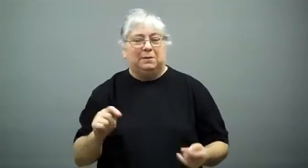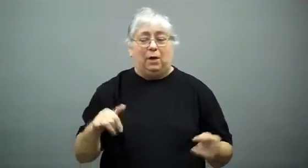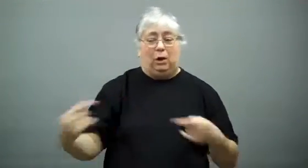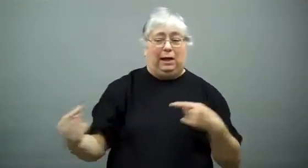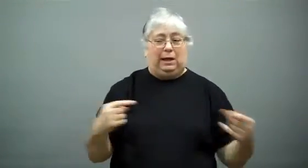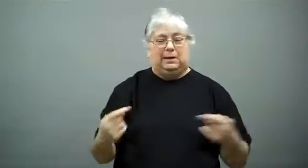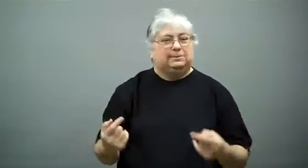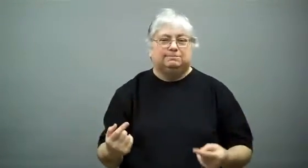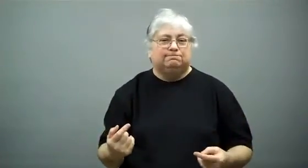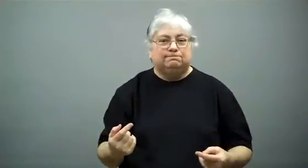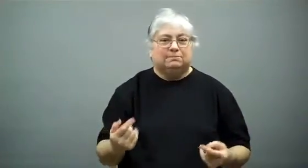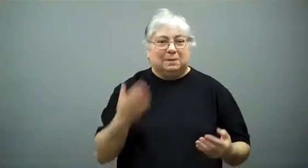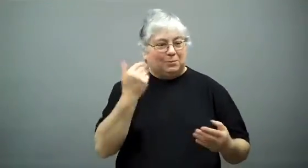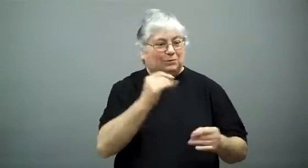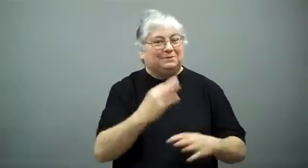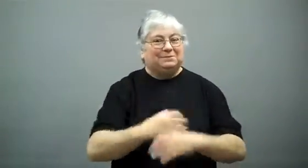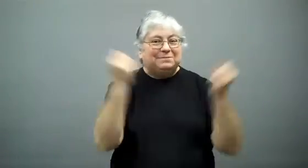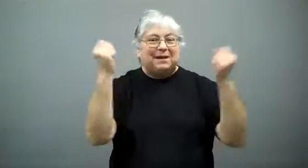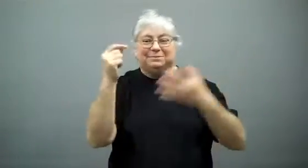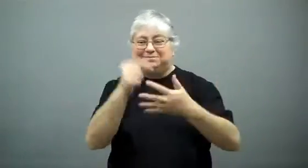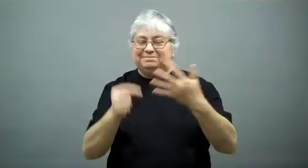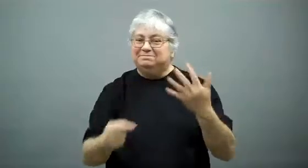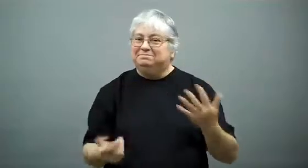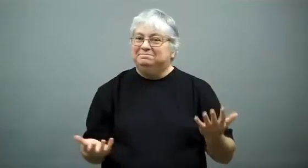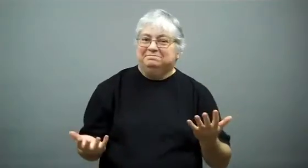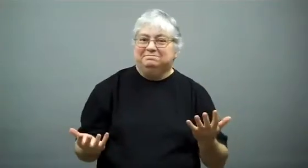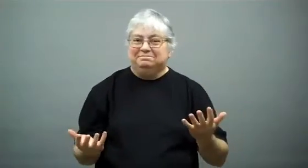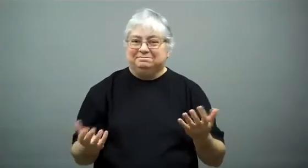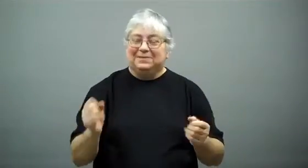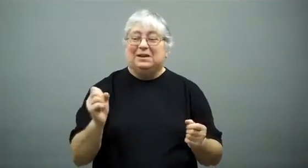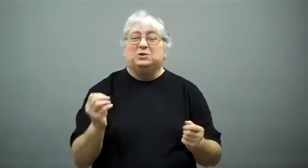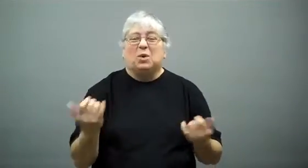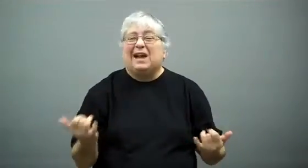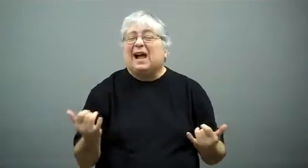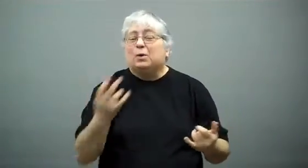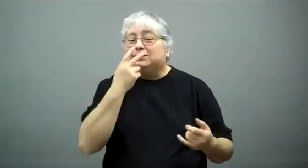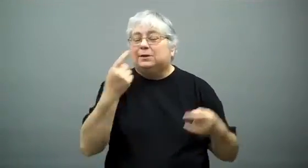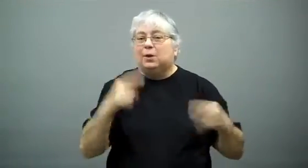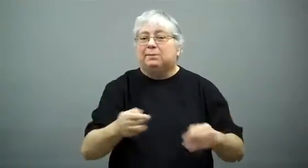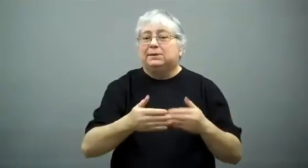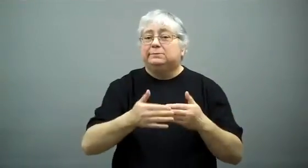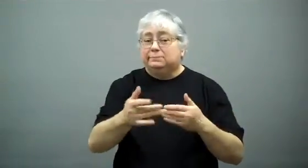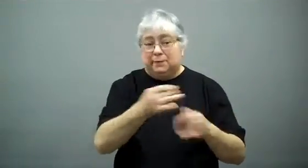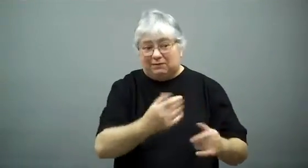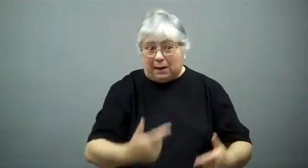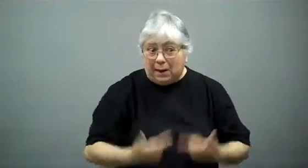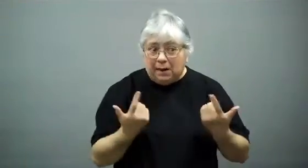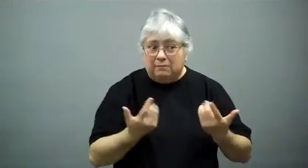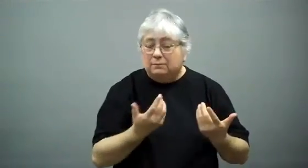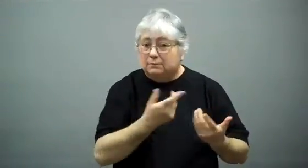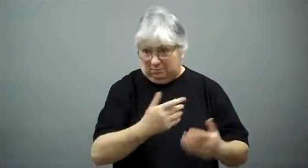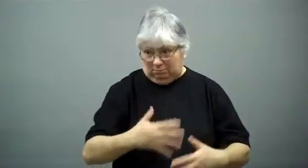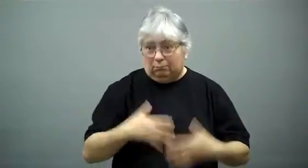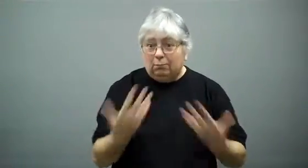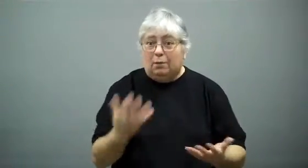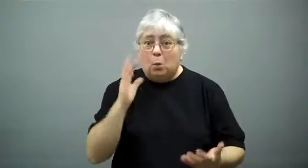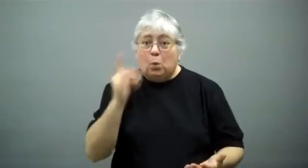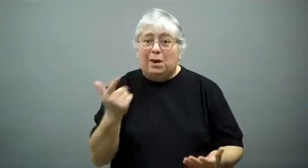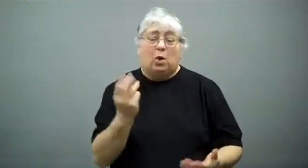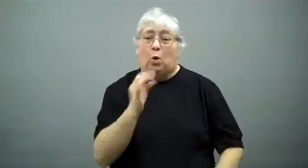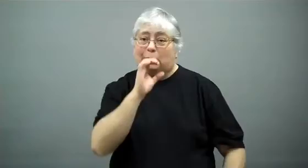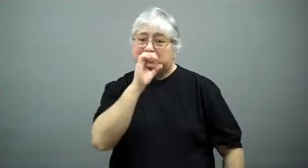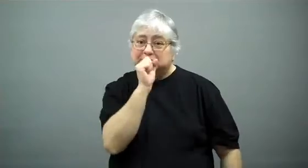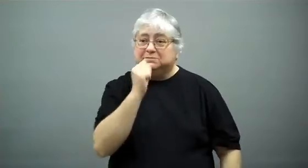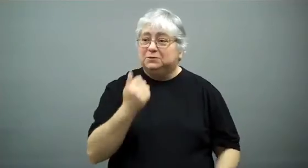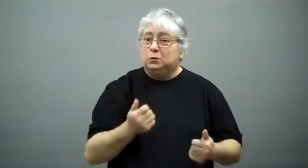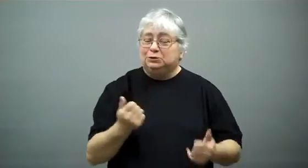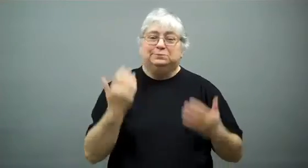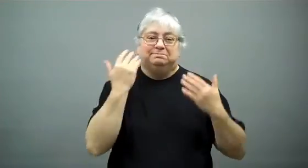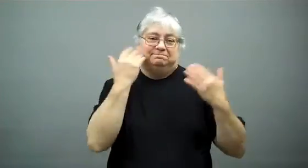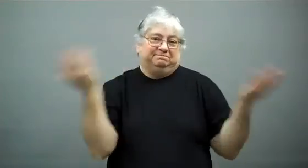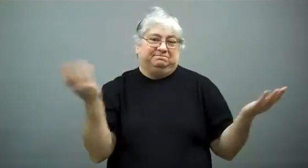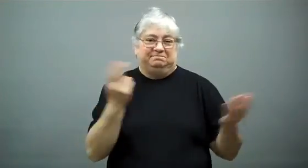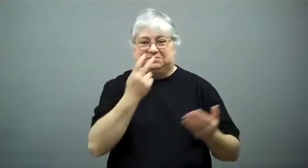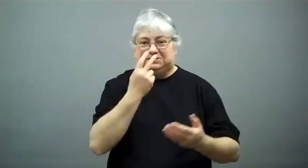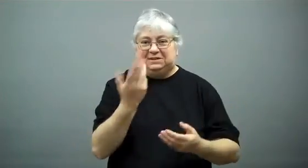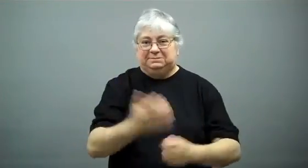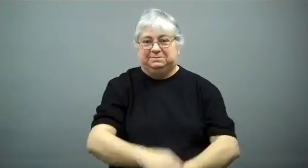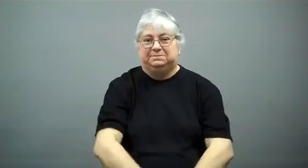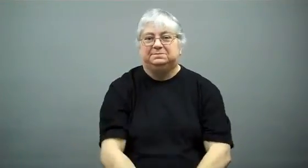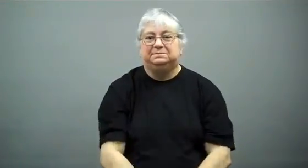Others take a different tack, in view of the bombings.